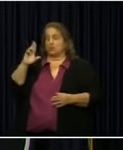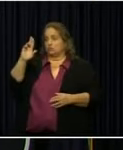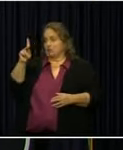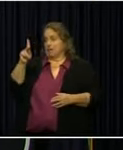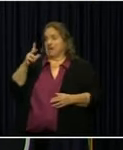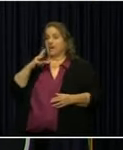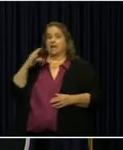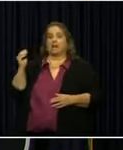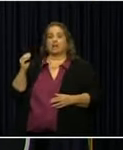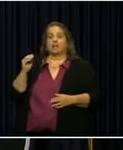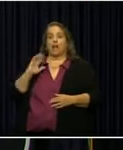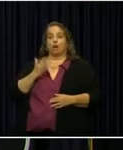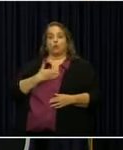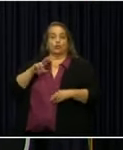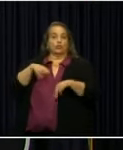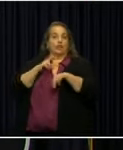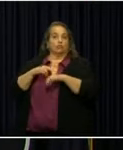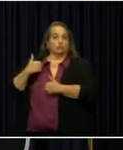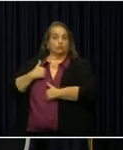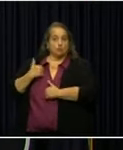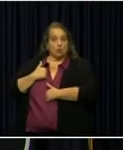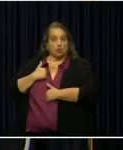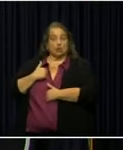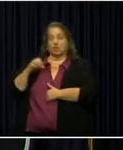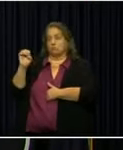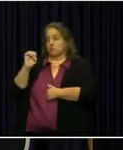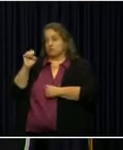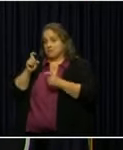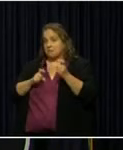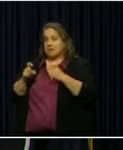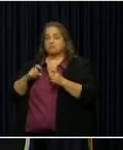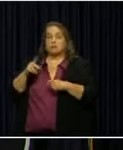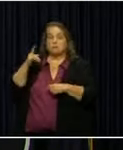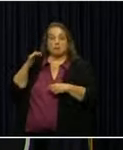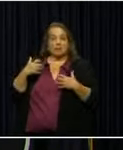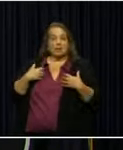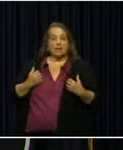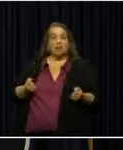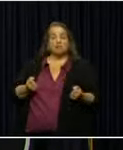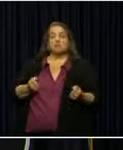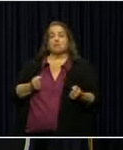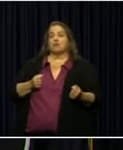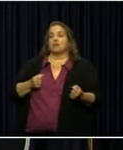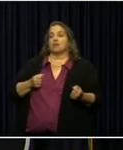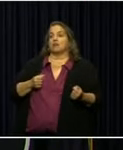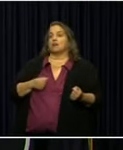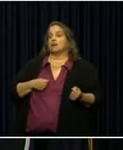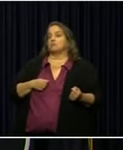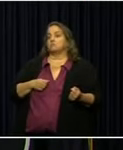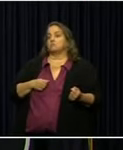STILL BE WITH US UNTIL WE FIND A VACCINE OR A WAY TO CURE IT QUICKLY SO PEOPLE DON'T SUFFER